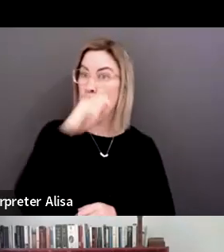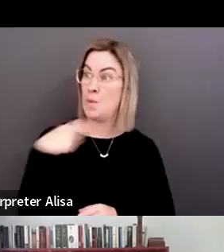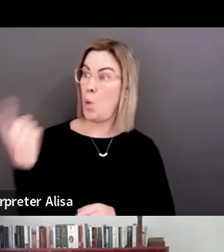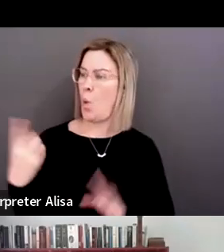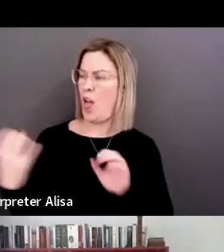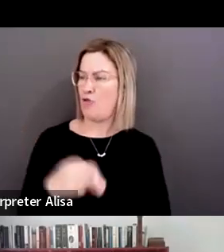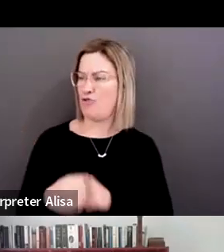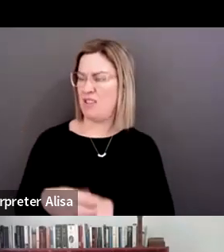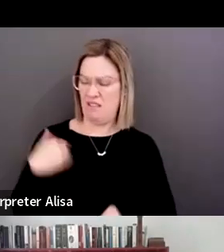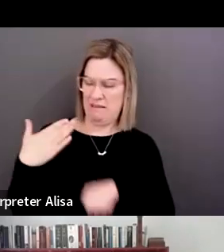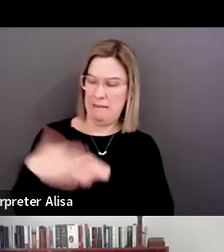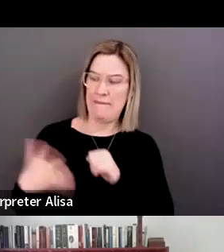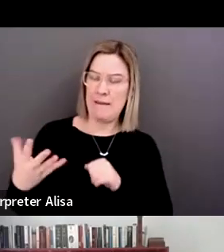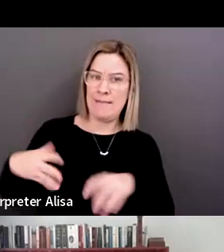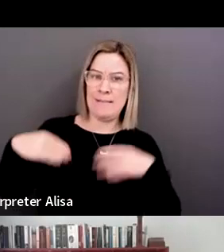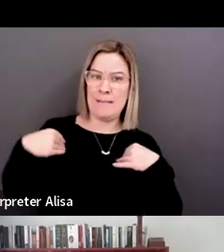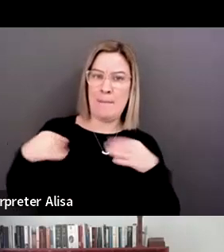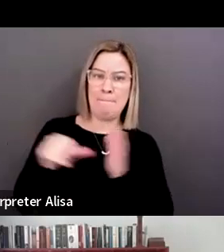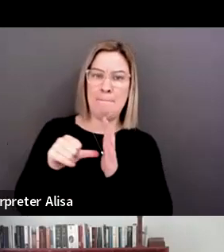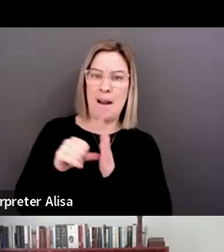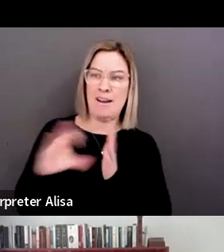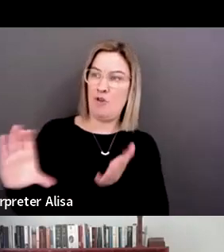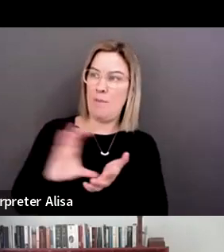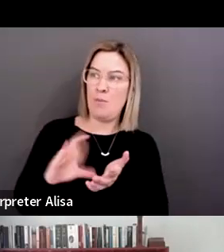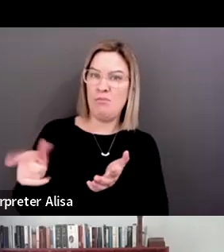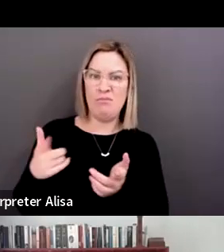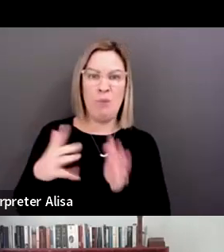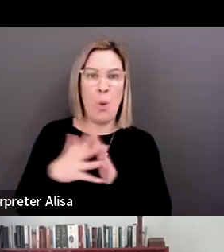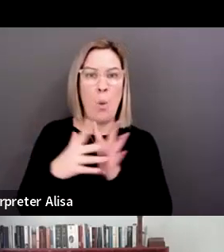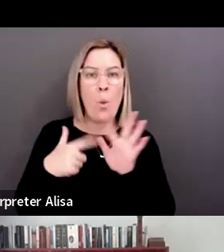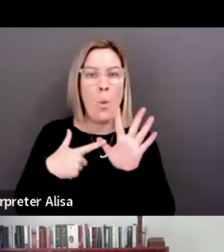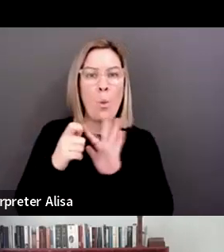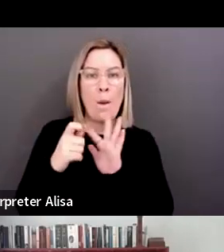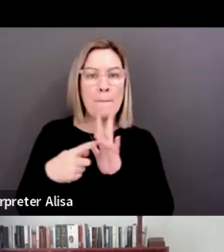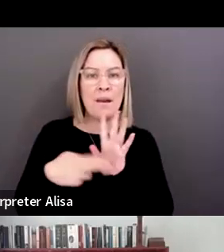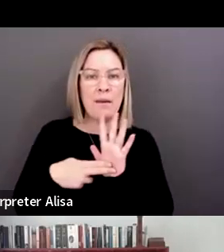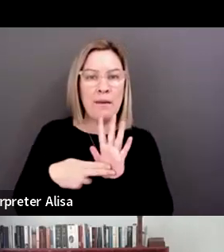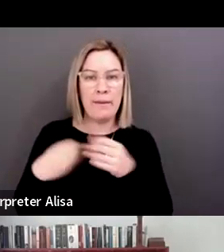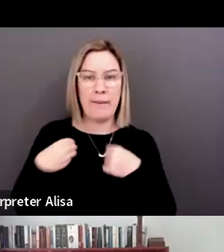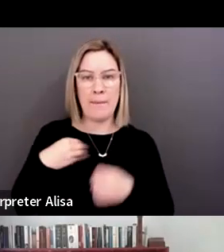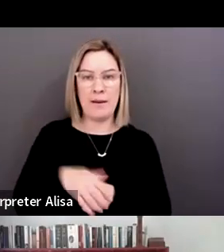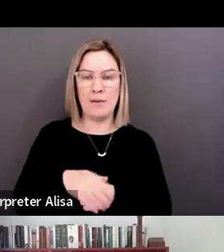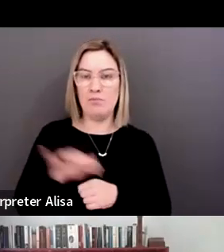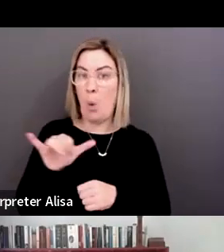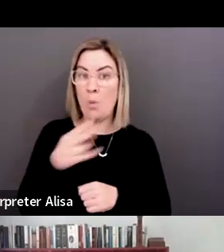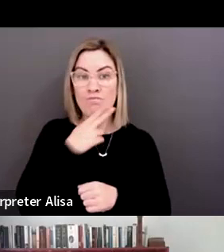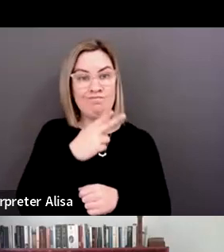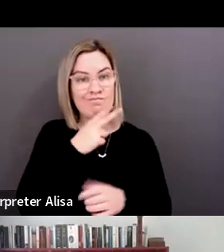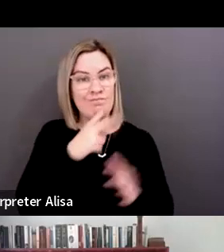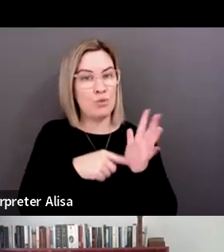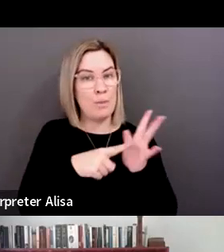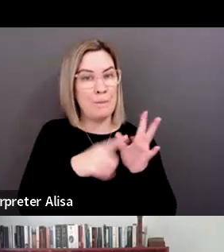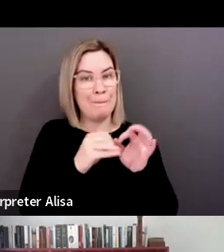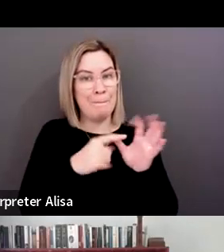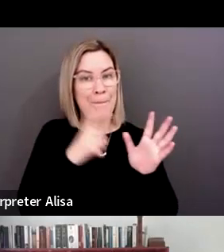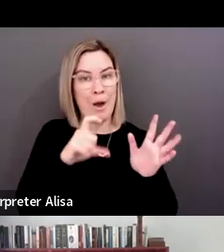really useful thing for an organisation to do. Because it's one of those